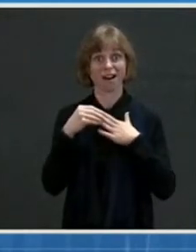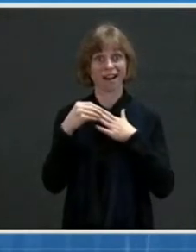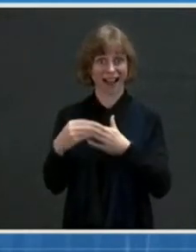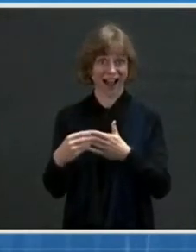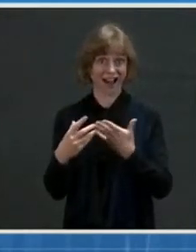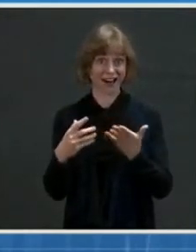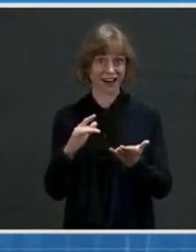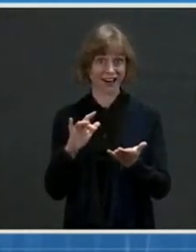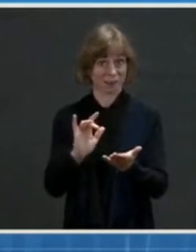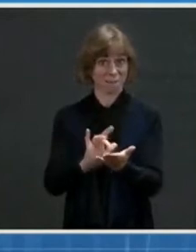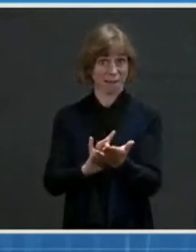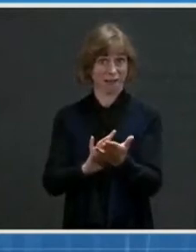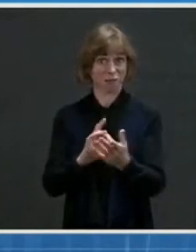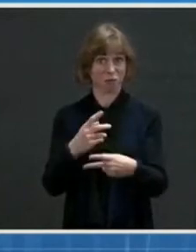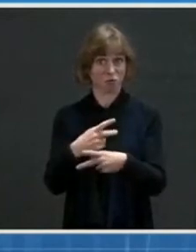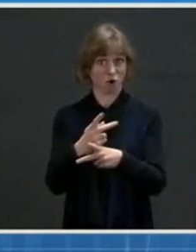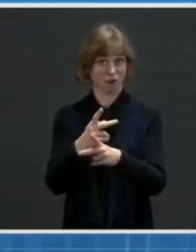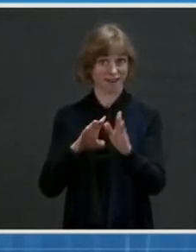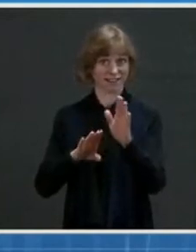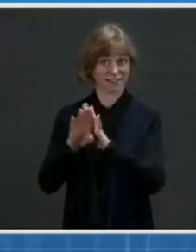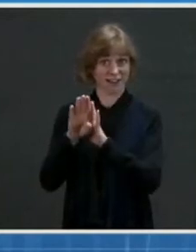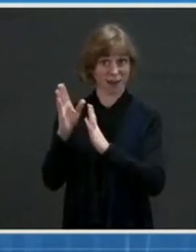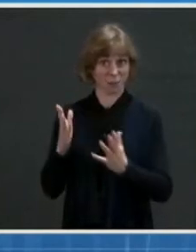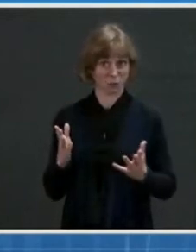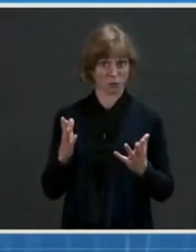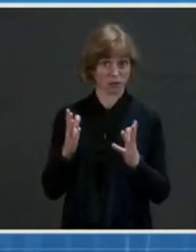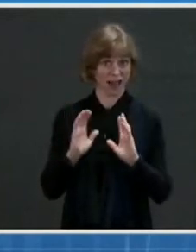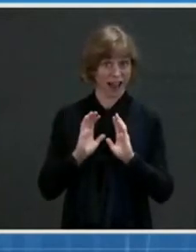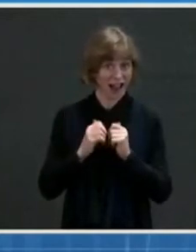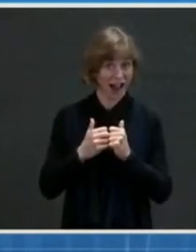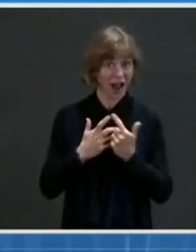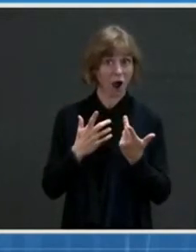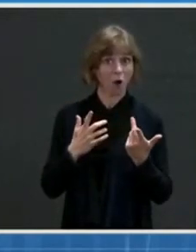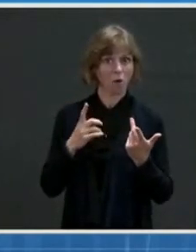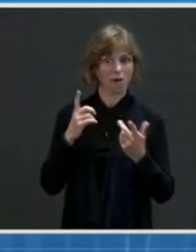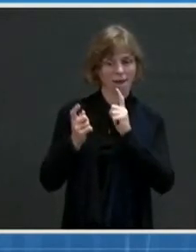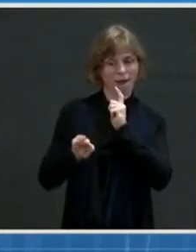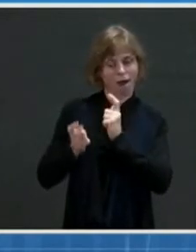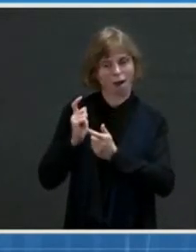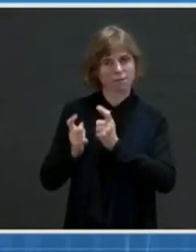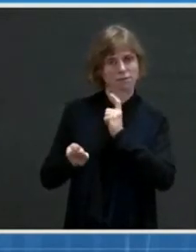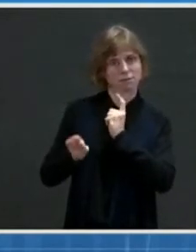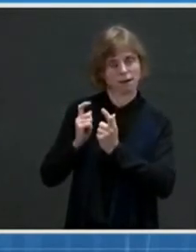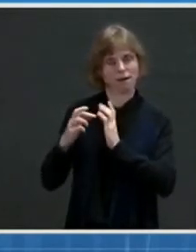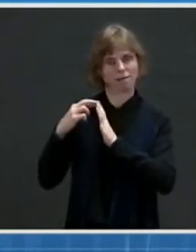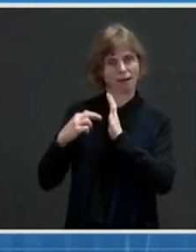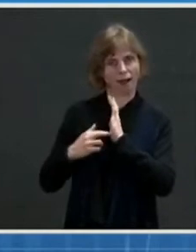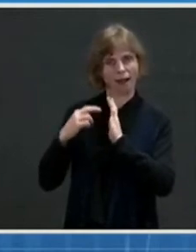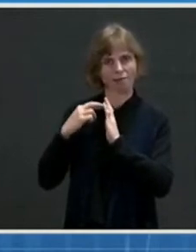FDA IS DOING. AND THAT IS, THEY ARE GUIDING